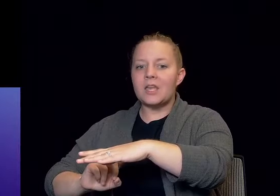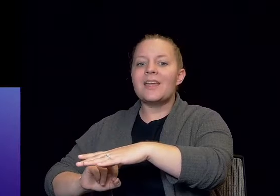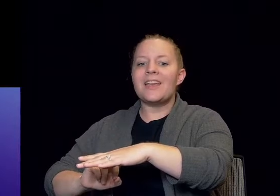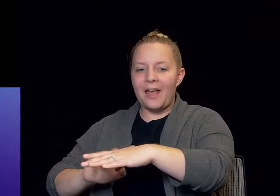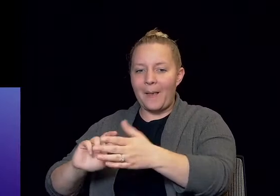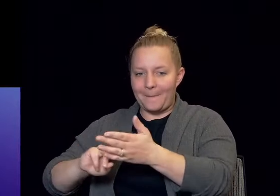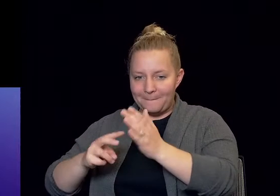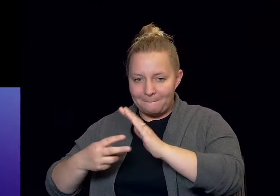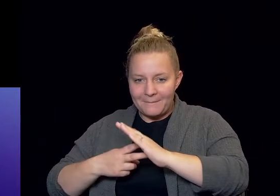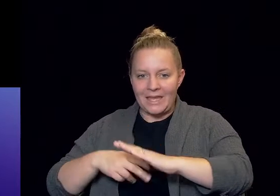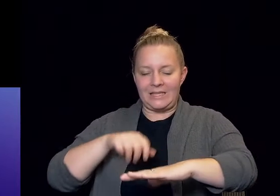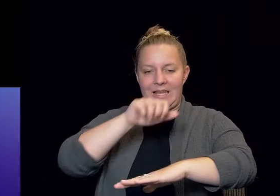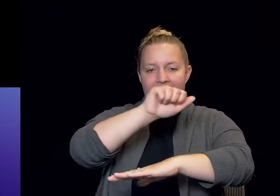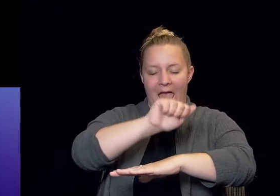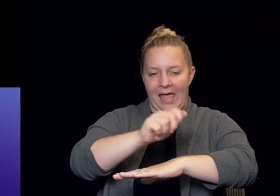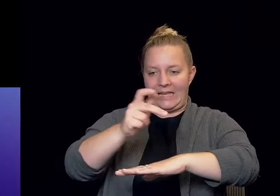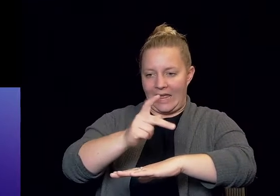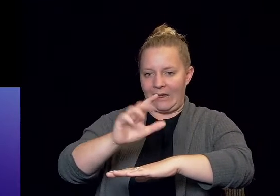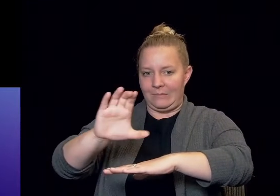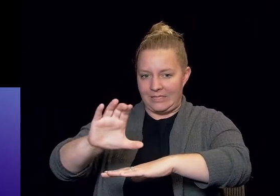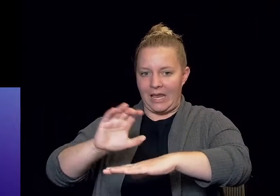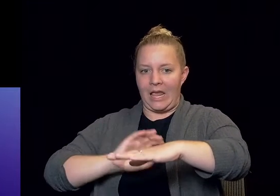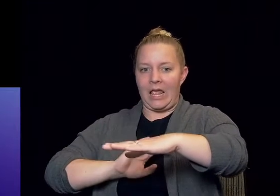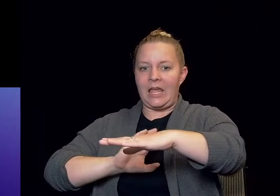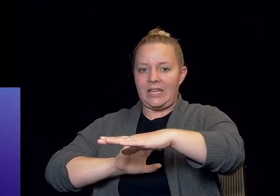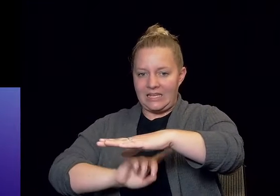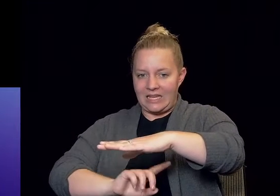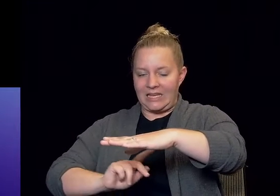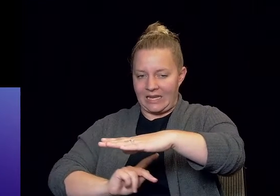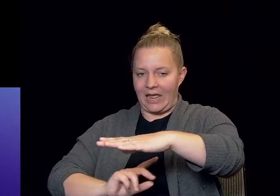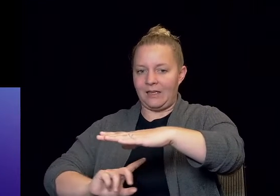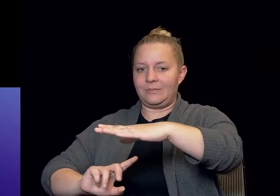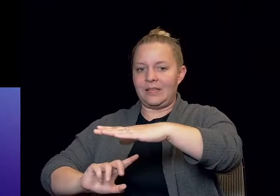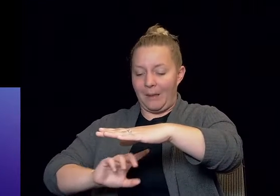I have 3/4 times 1/2. When I multiply that straight across, I end up just